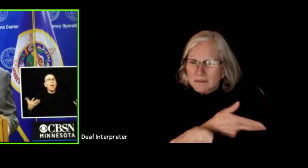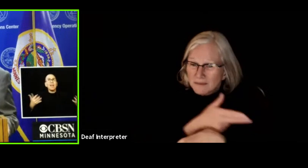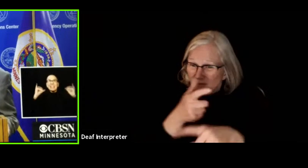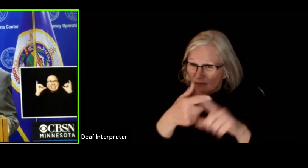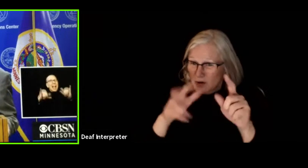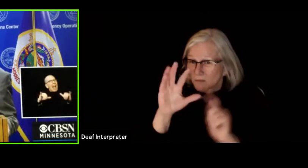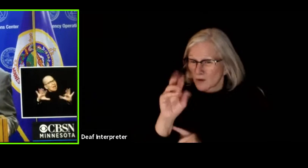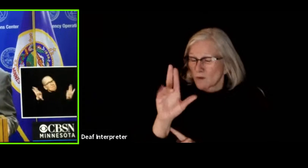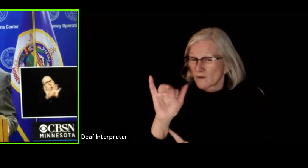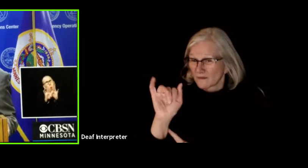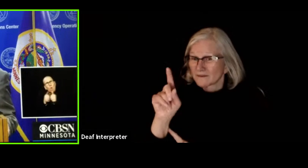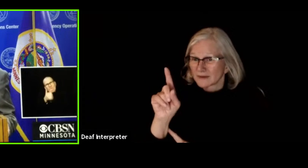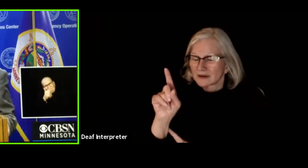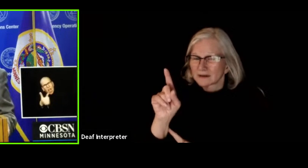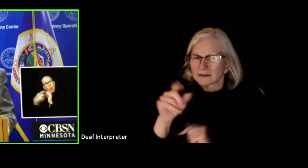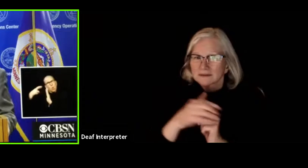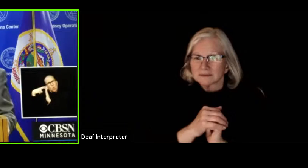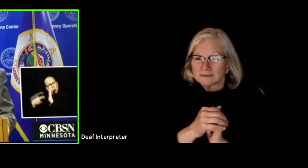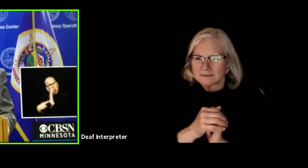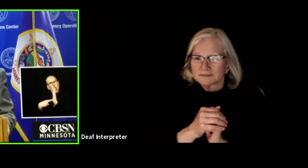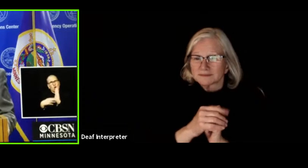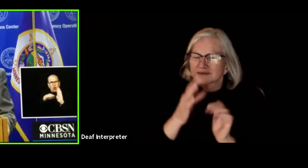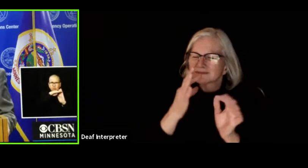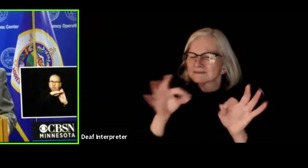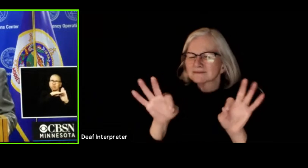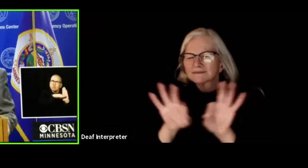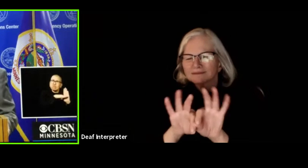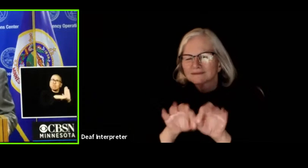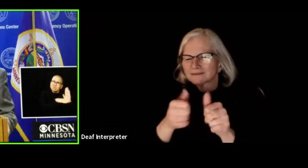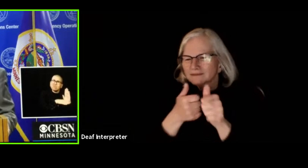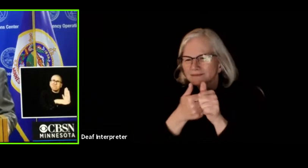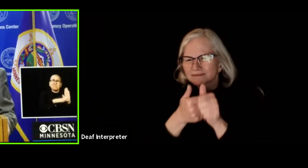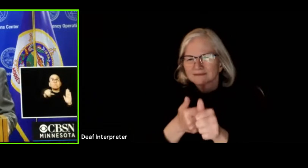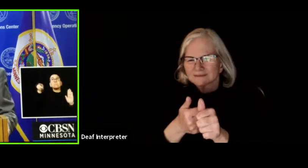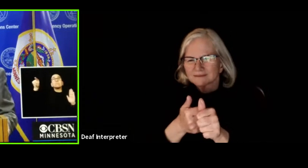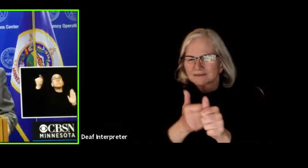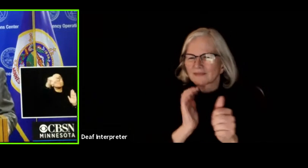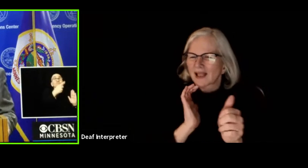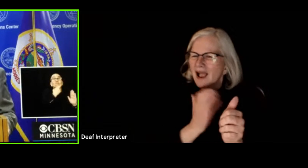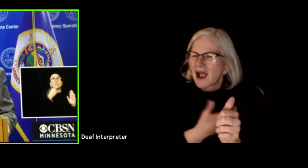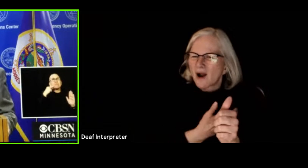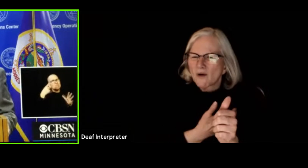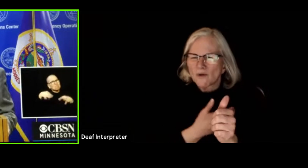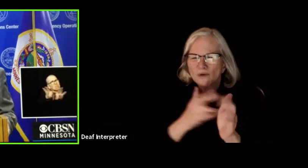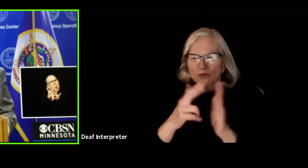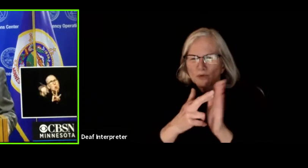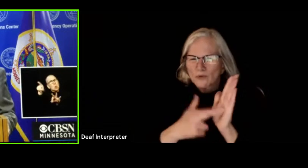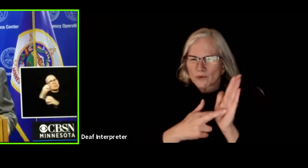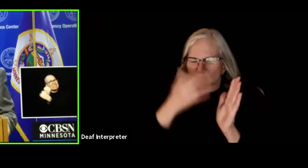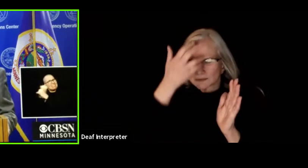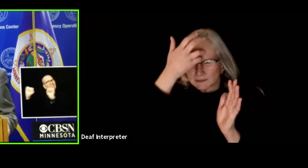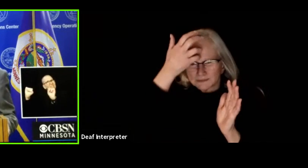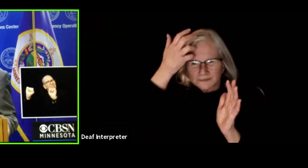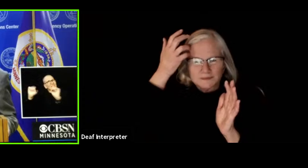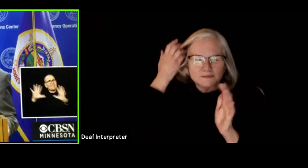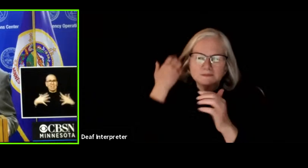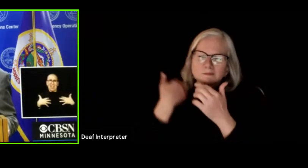AGAIN, OUR RESTAURANTS CAN DO THIS, THEY CAN DO IT SAFELY, THE HEALTH DATA SUPPORTS THEM ON THIS. LET'S NOT LET IT GET BACK UP AGAIN.